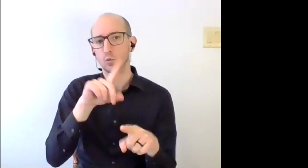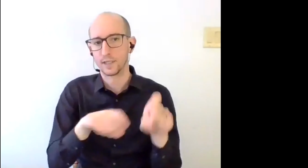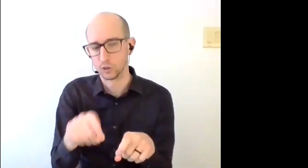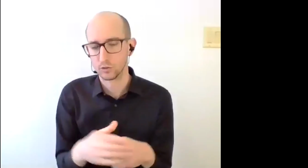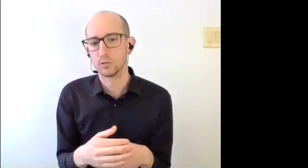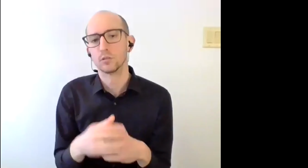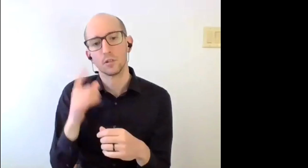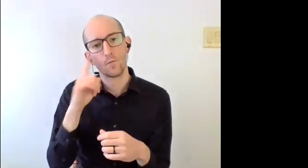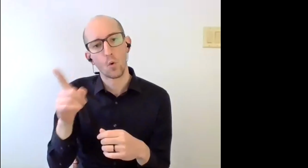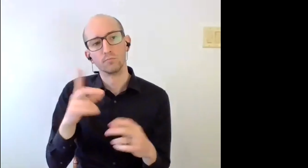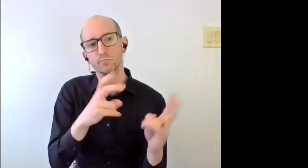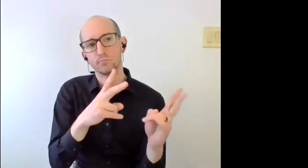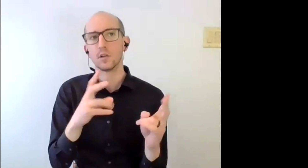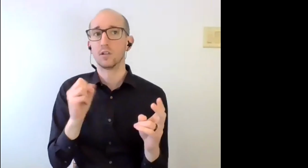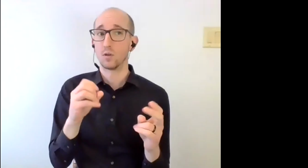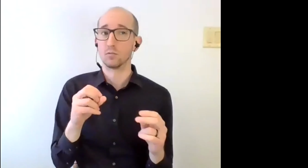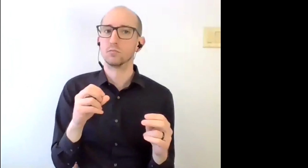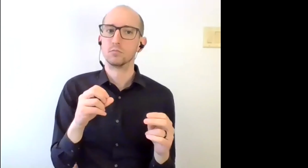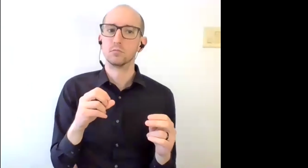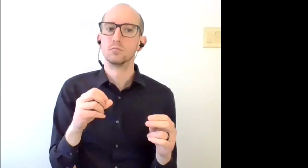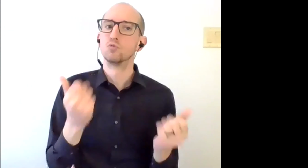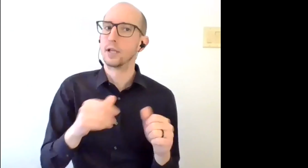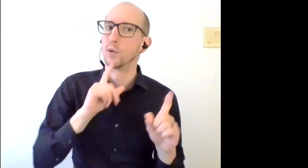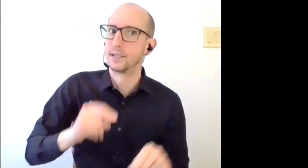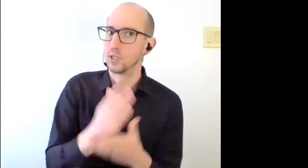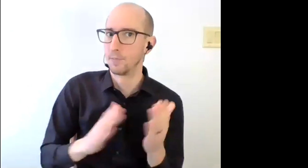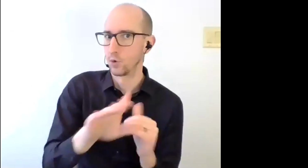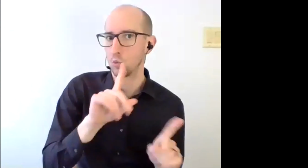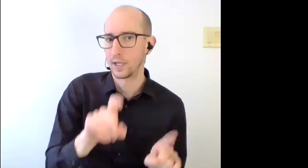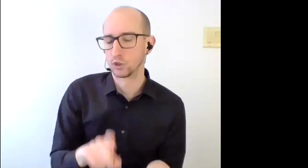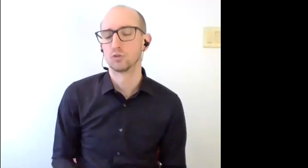crew those in the FAQ so that we least get some of those